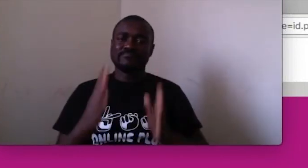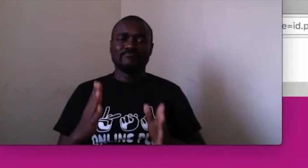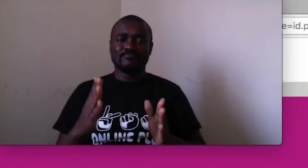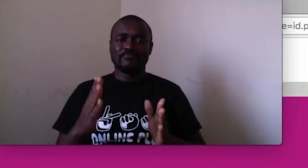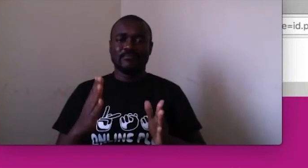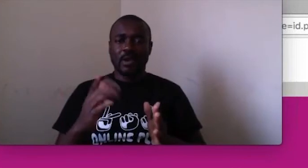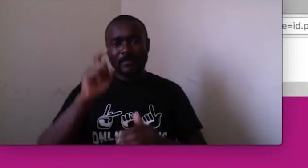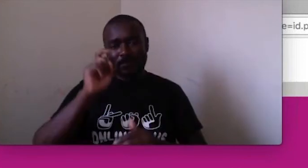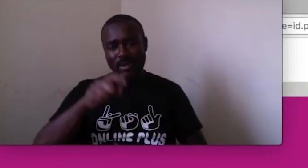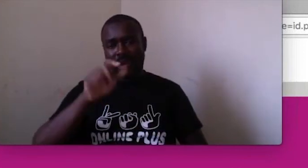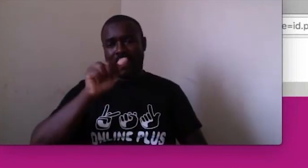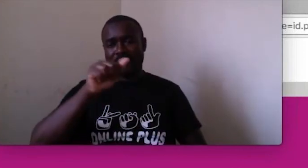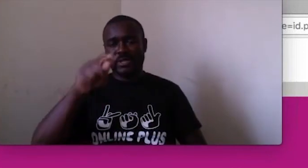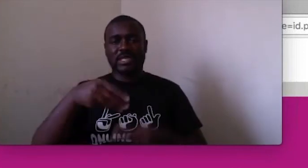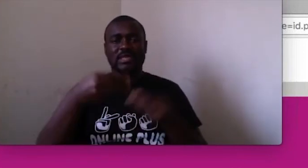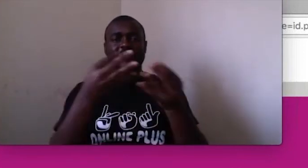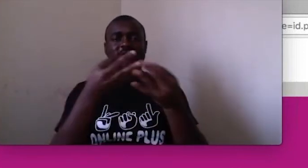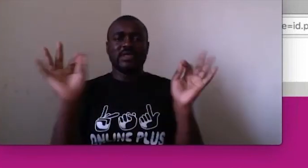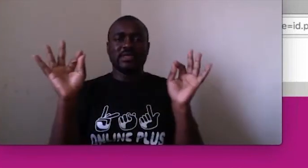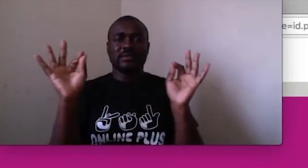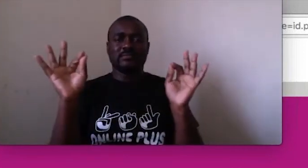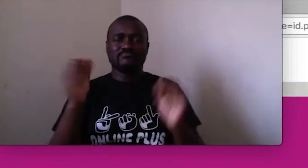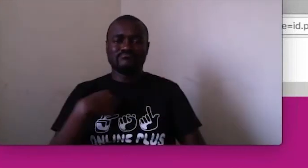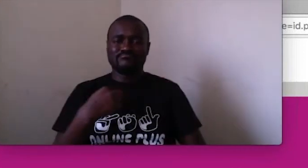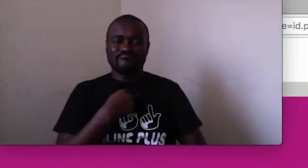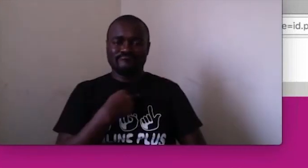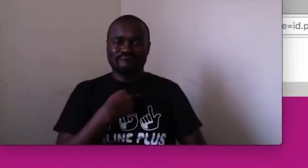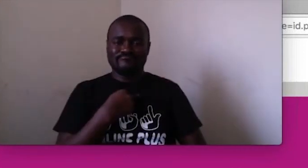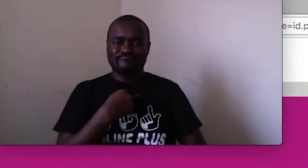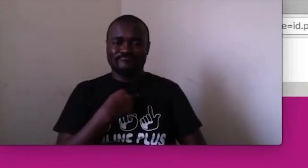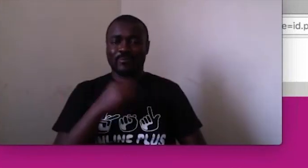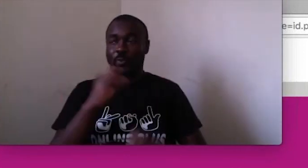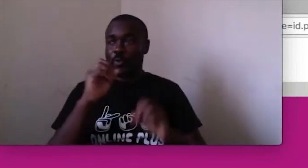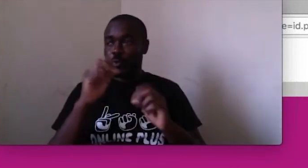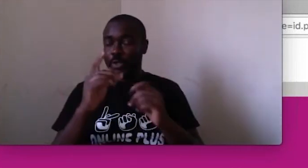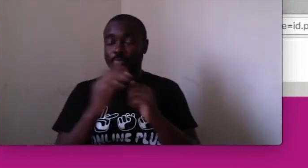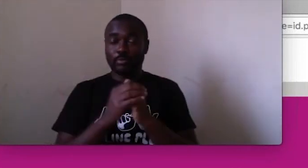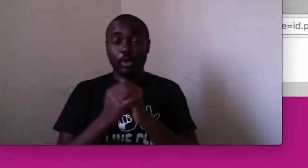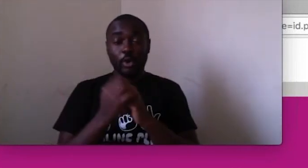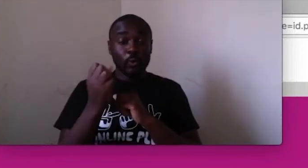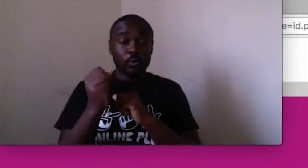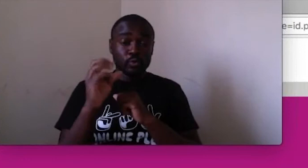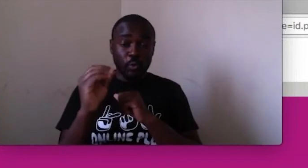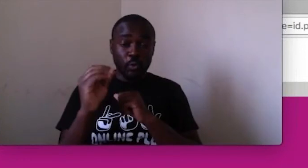that they do not accept you to sell the app, I need to give it for free